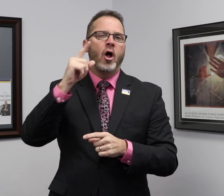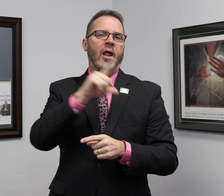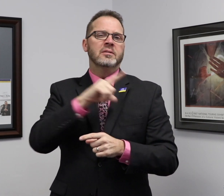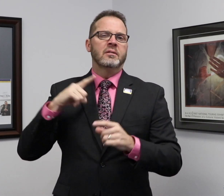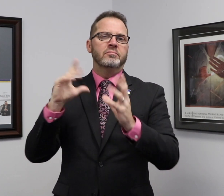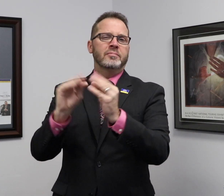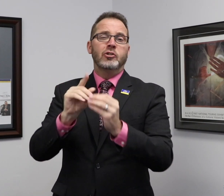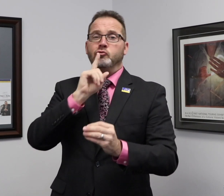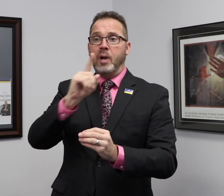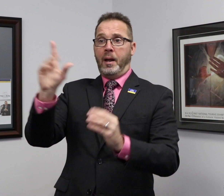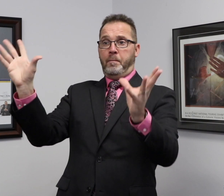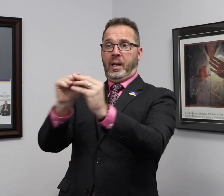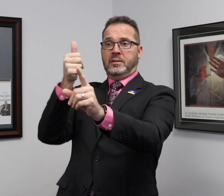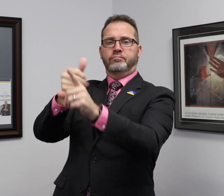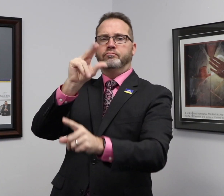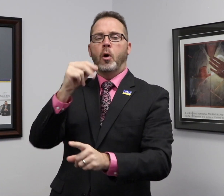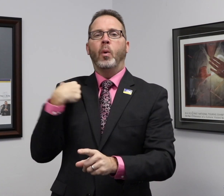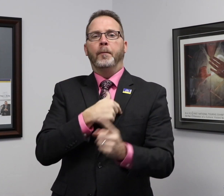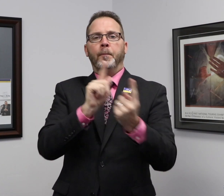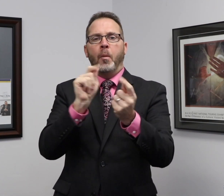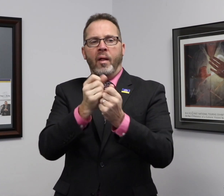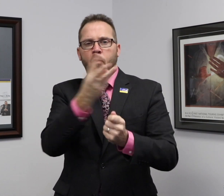was able to make a trip in January to Harrisburg and I was able to have